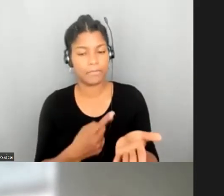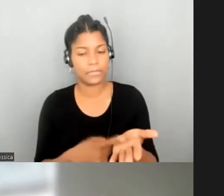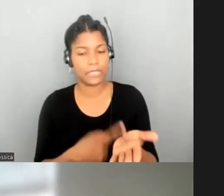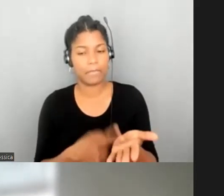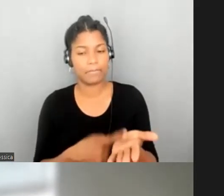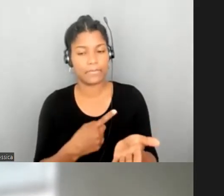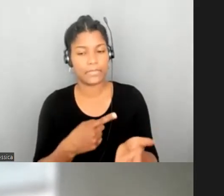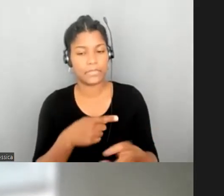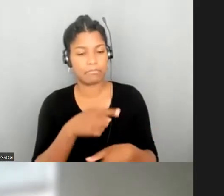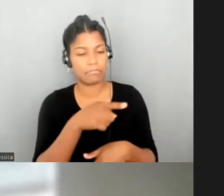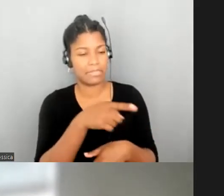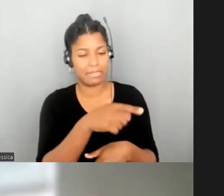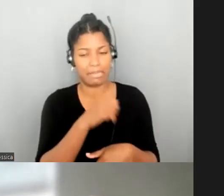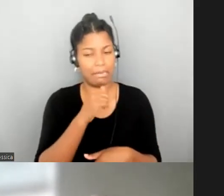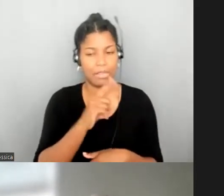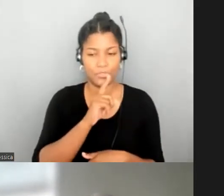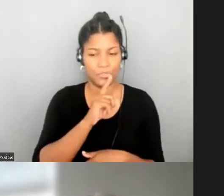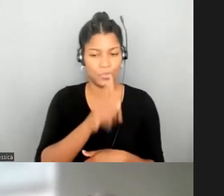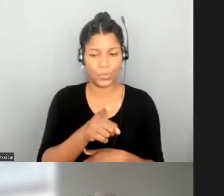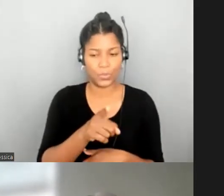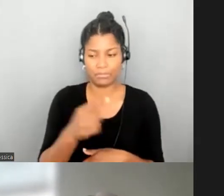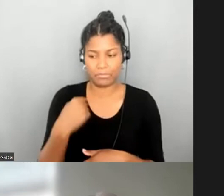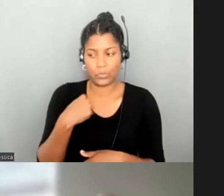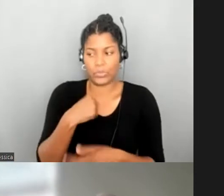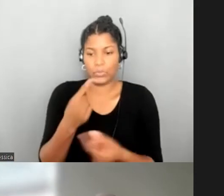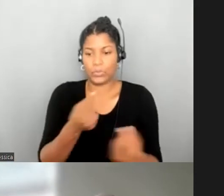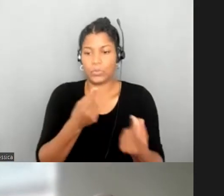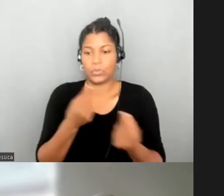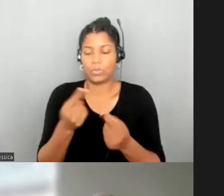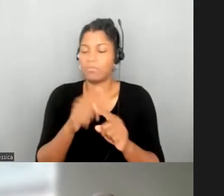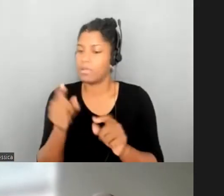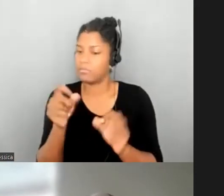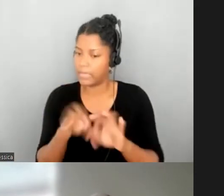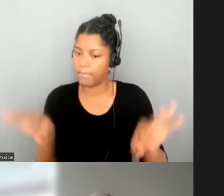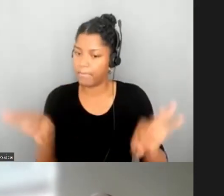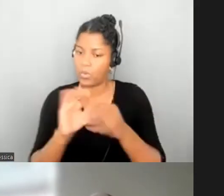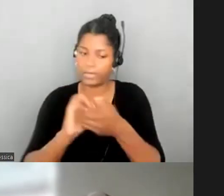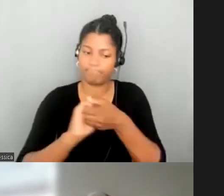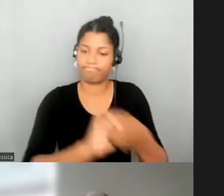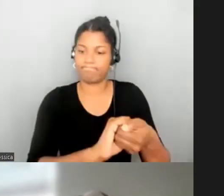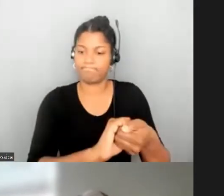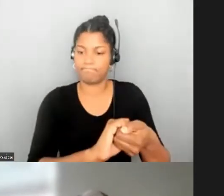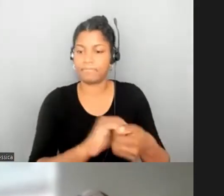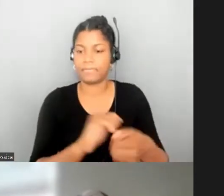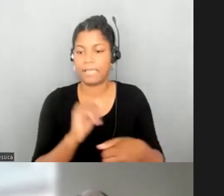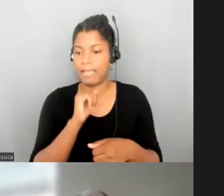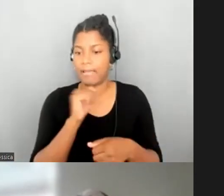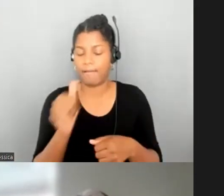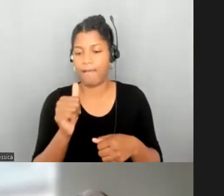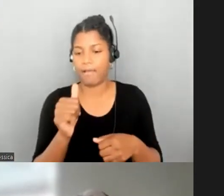doing and we had to really collaborate and not take over the job of the social workers